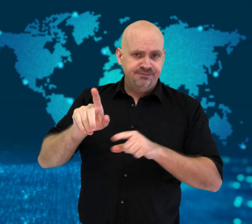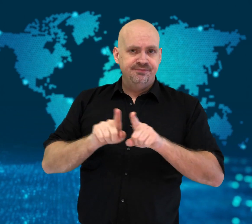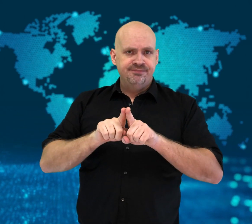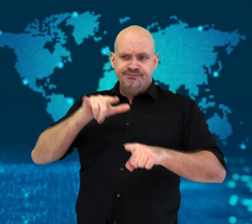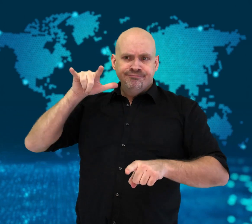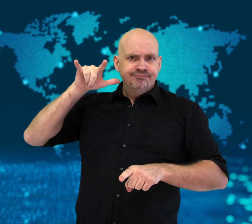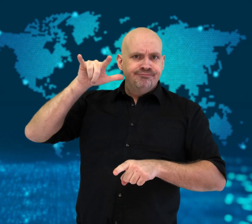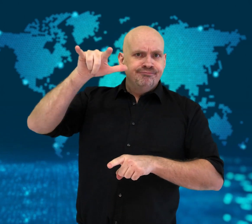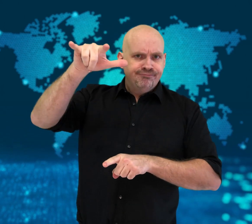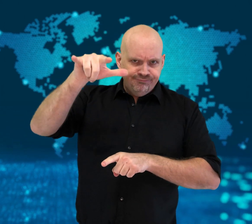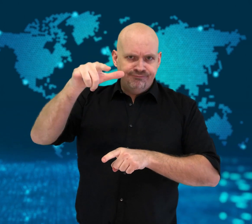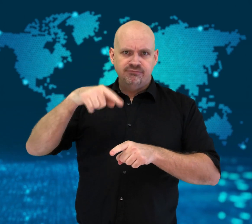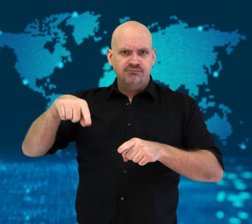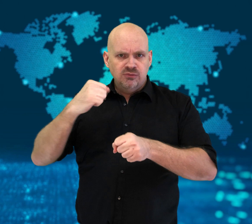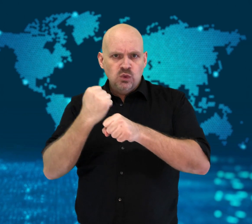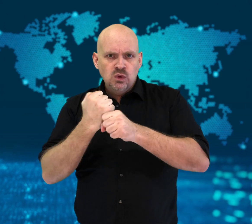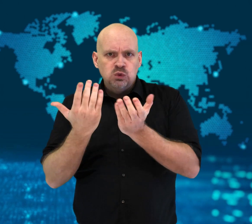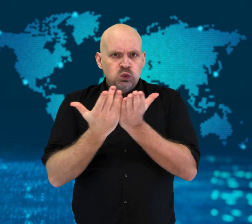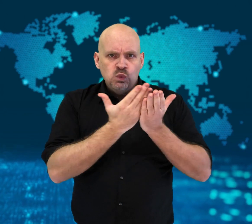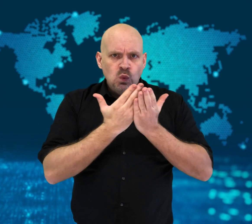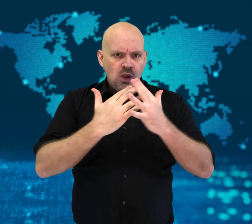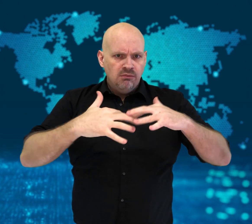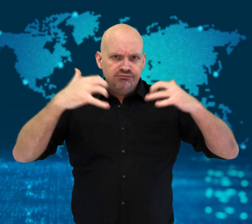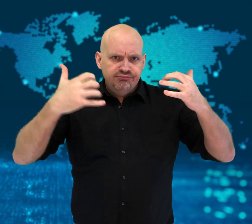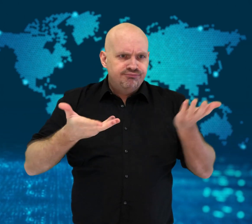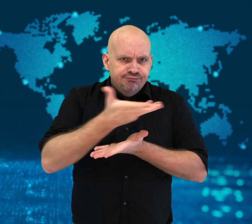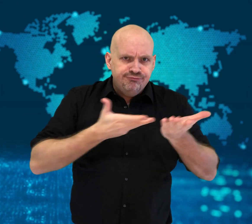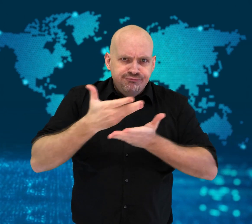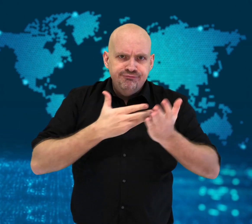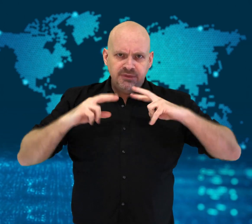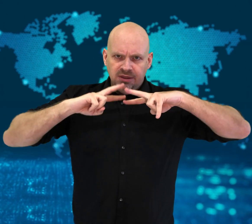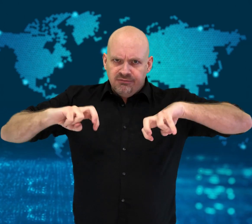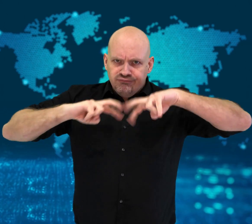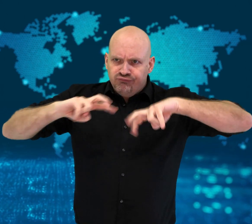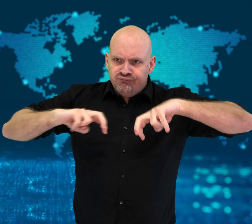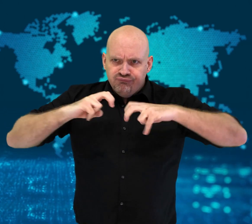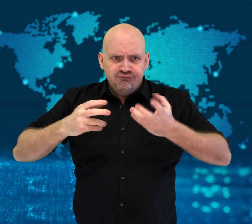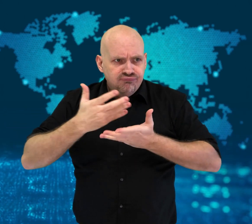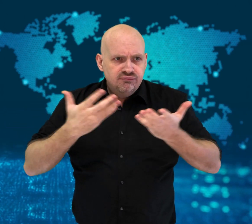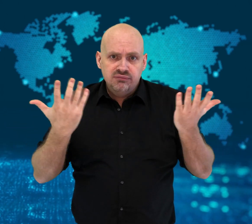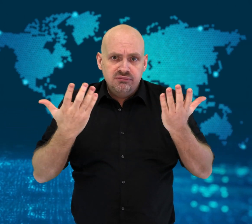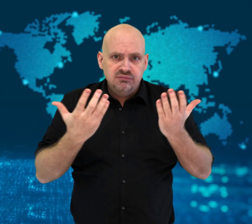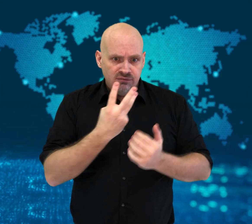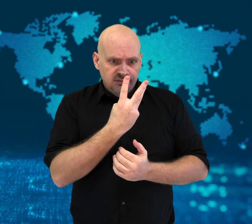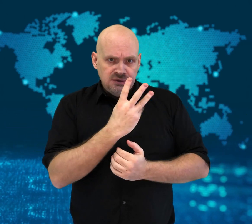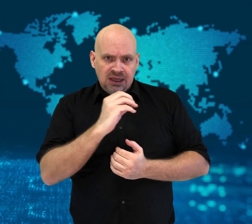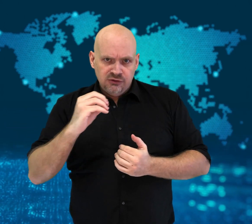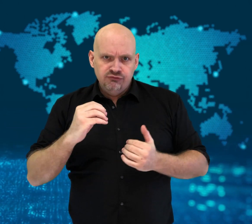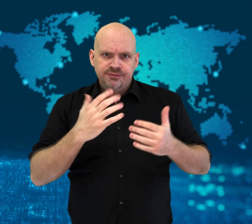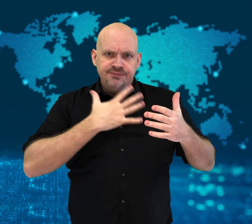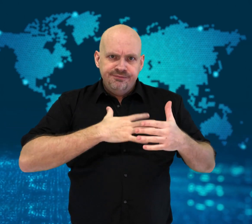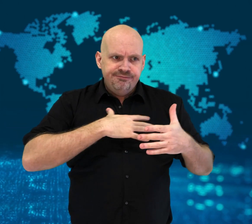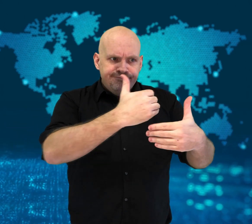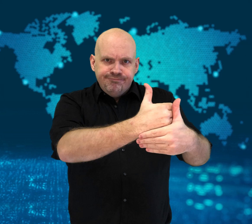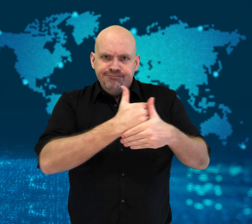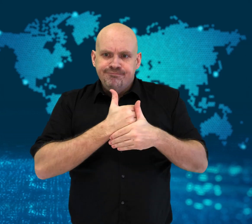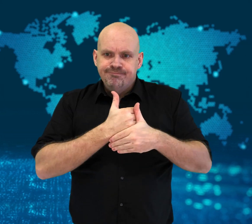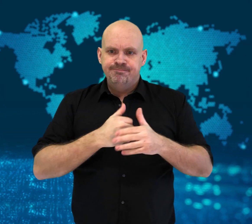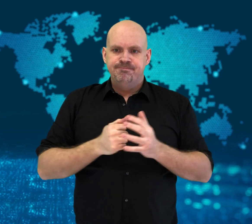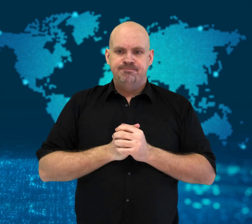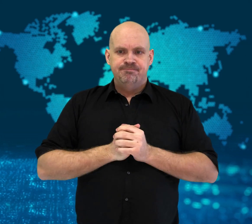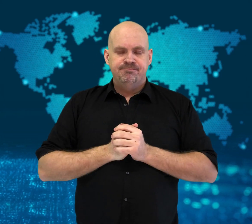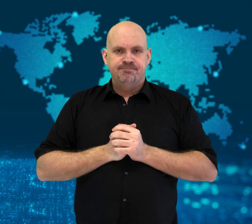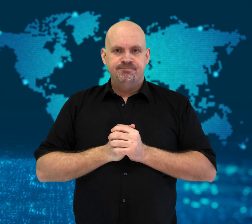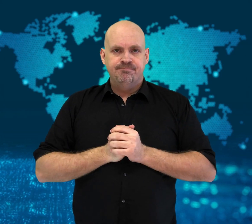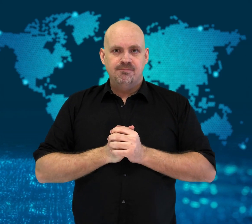The Nigerian Army and the Nigerian Air Force are working with school